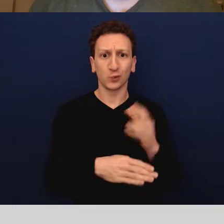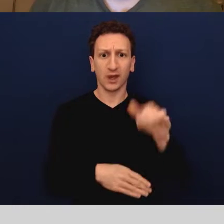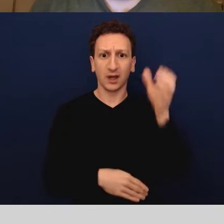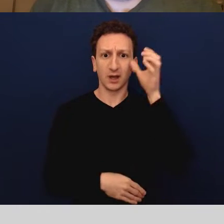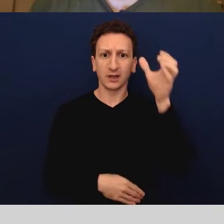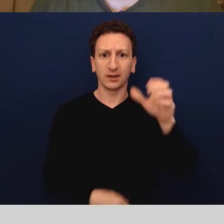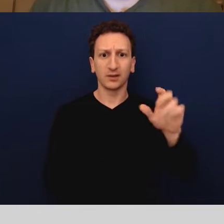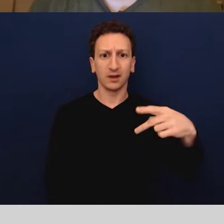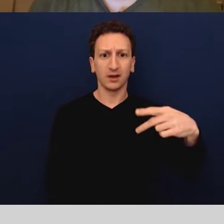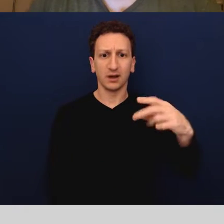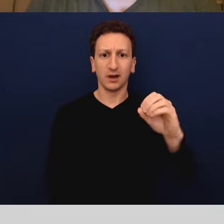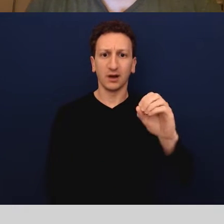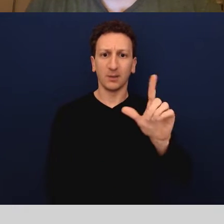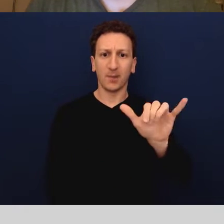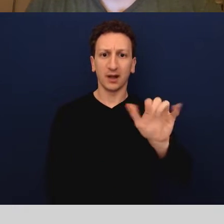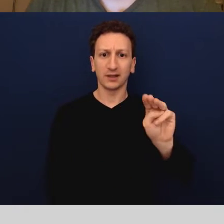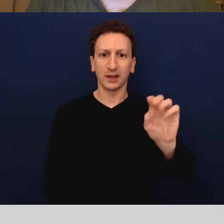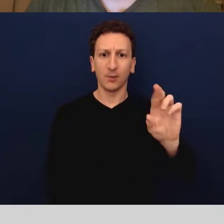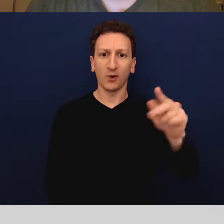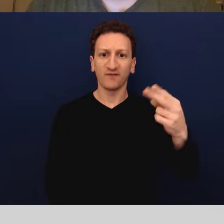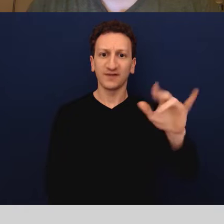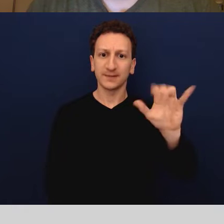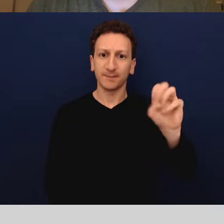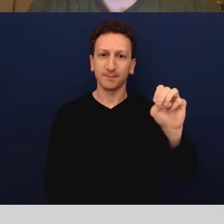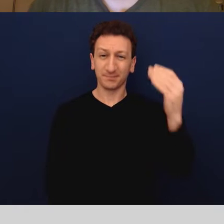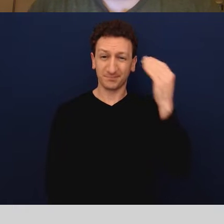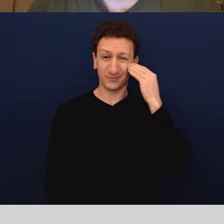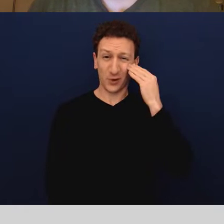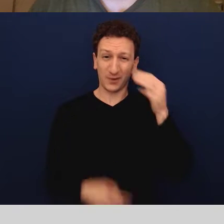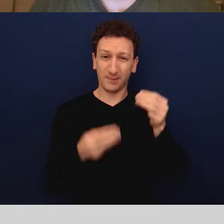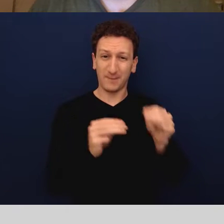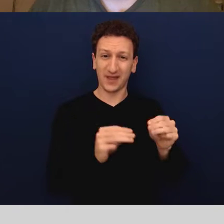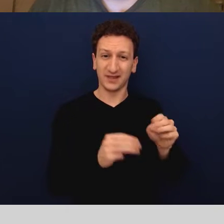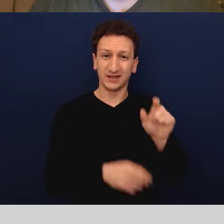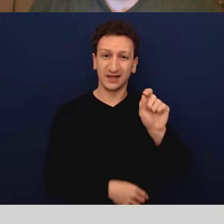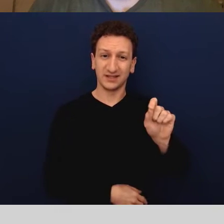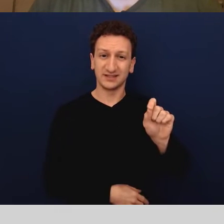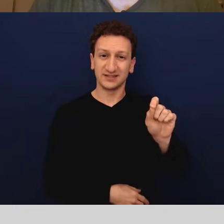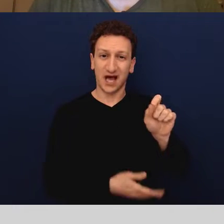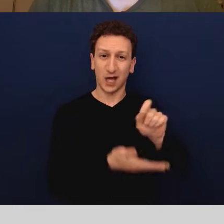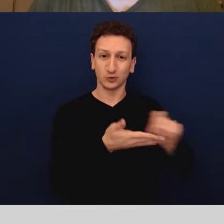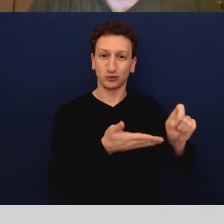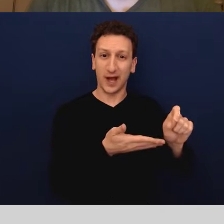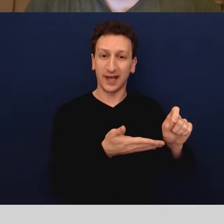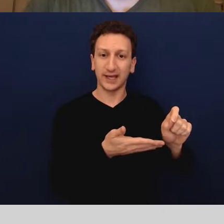The easiest example to think about is the .right method. You can call the .right on what you get